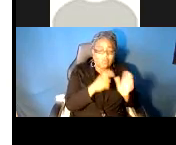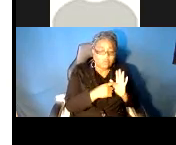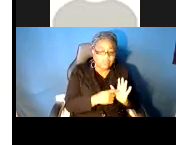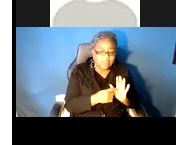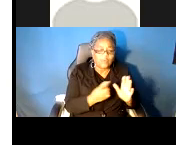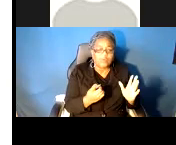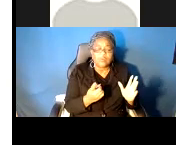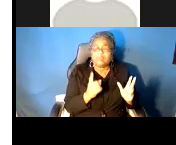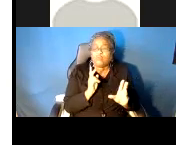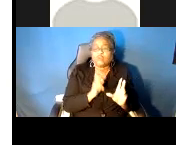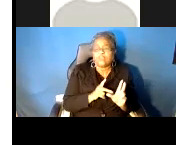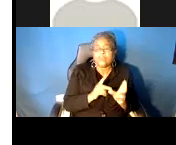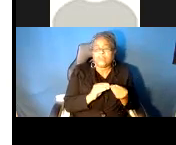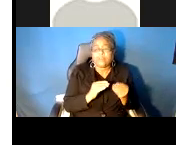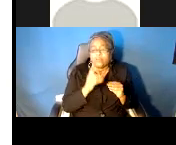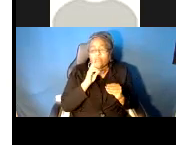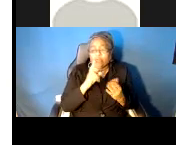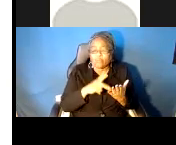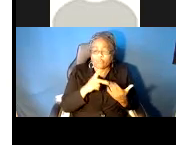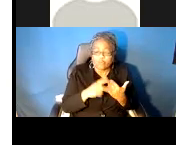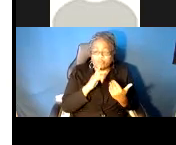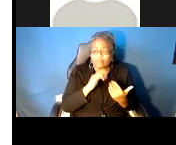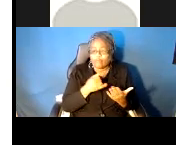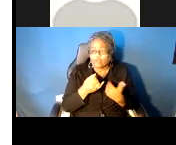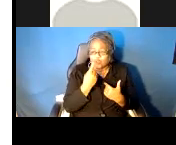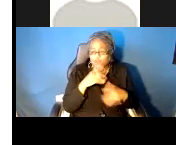for the program or project that you are seeking funding for.